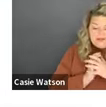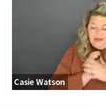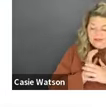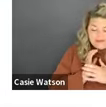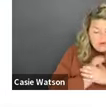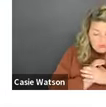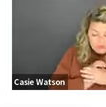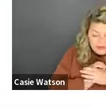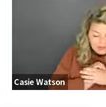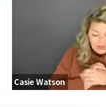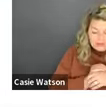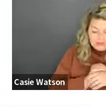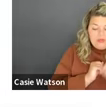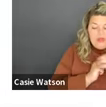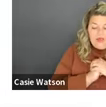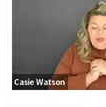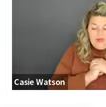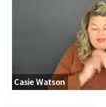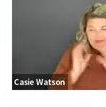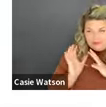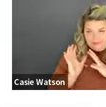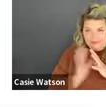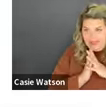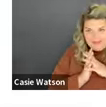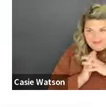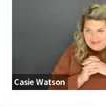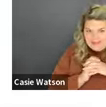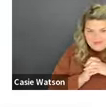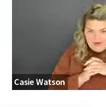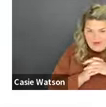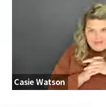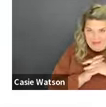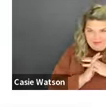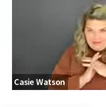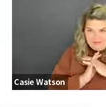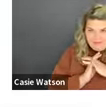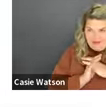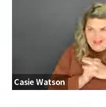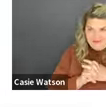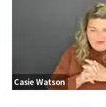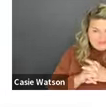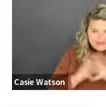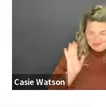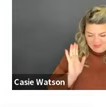ASL has its own grammar. And I could get into this, I could talk all day about this. If you guys have questions,